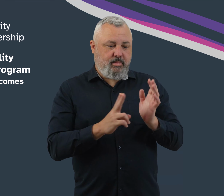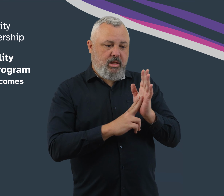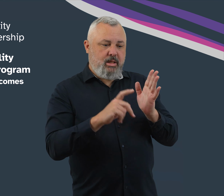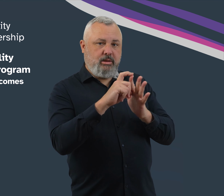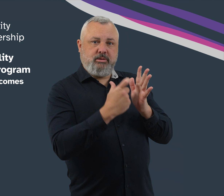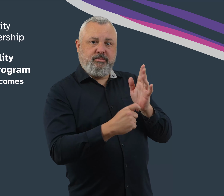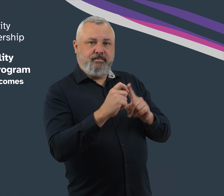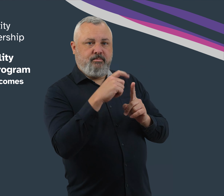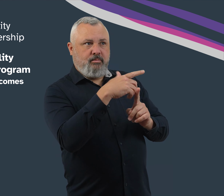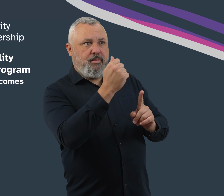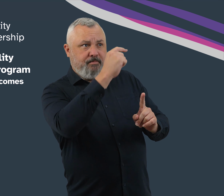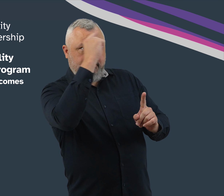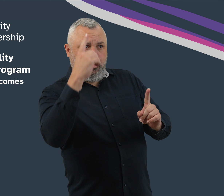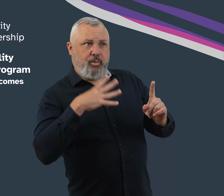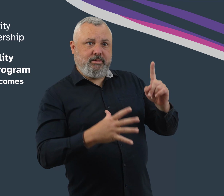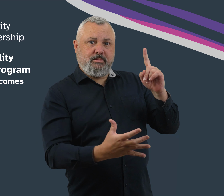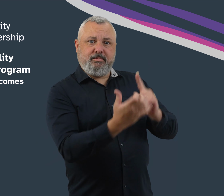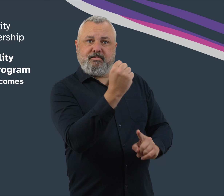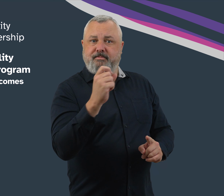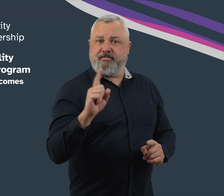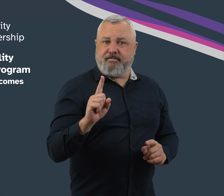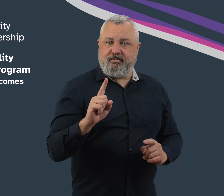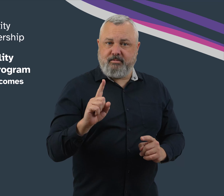The intended outcomes for the NDRP are to: